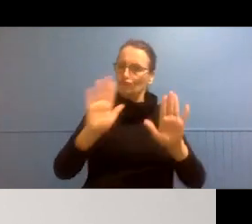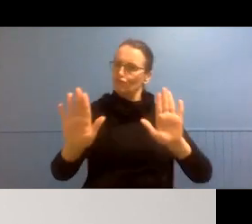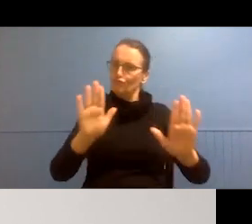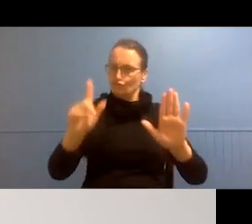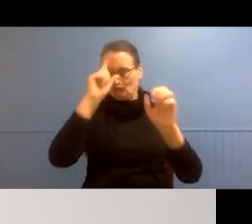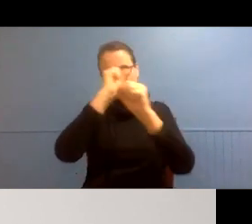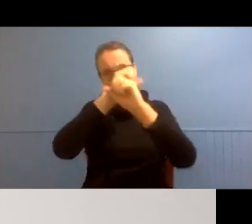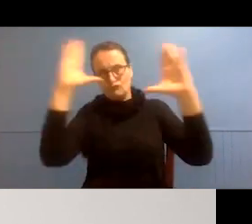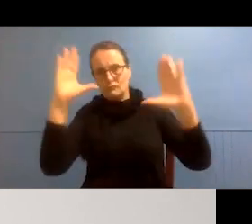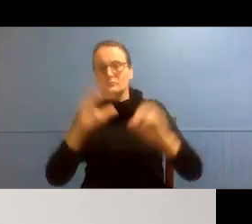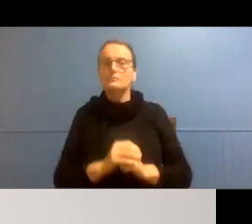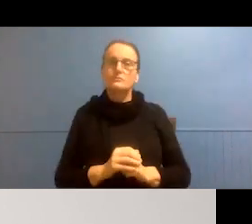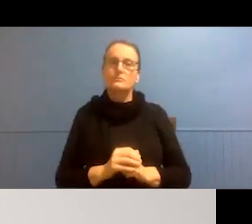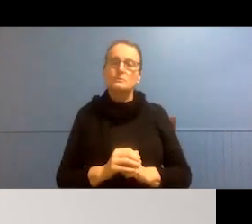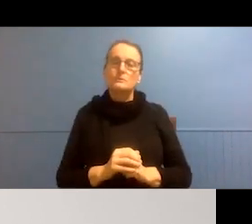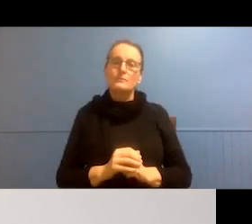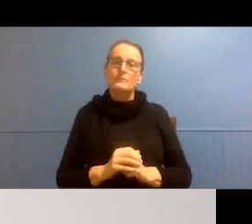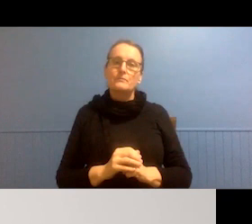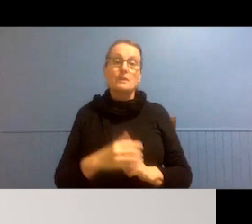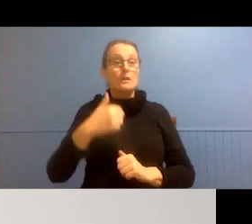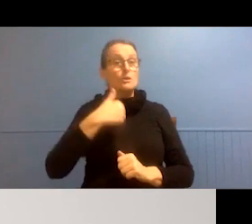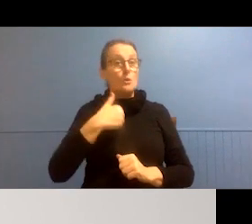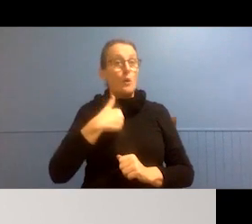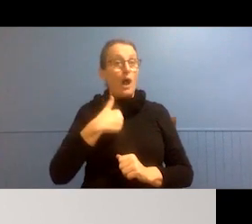As I present, you will hear assumptions and language that